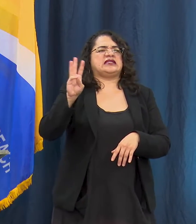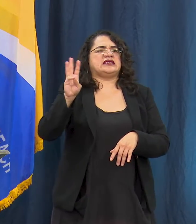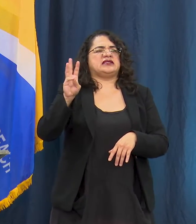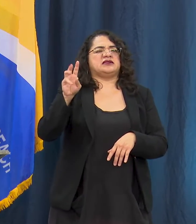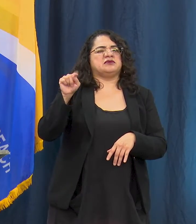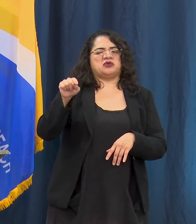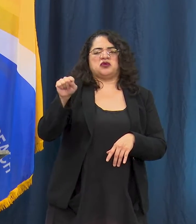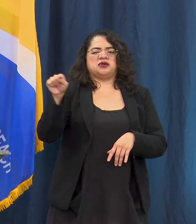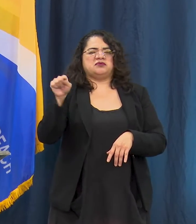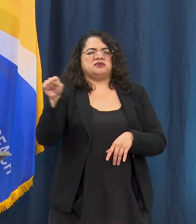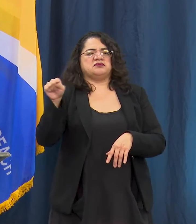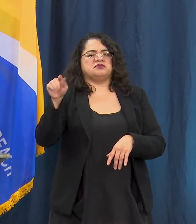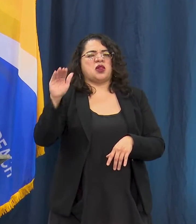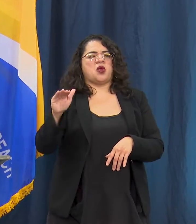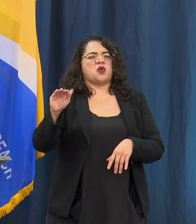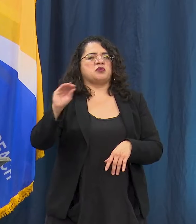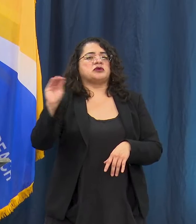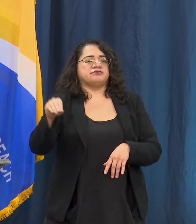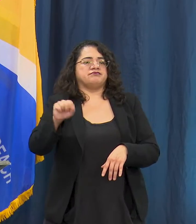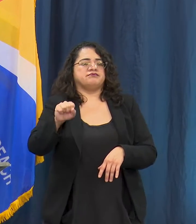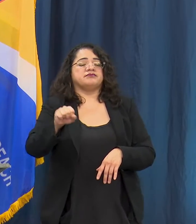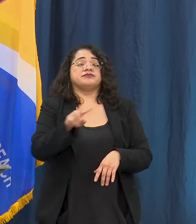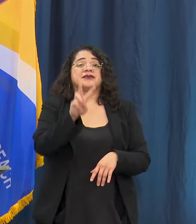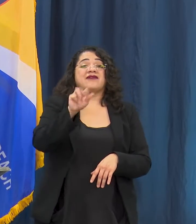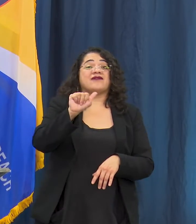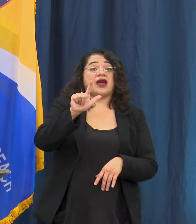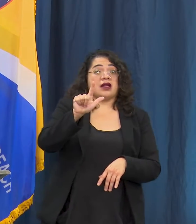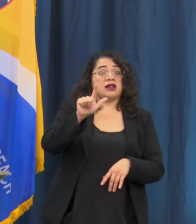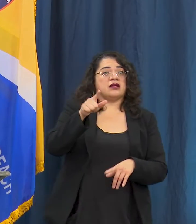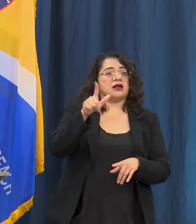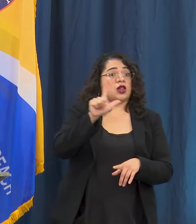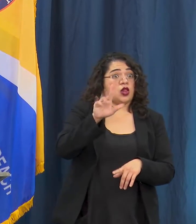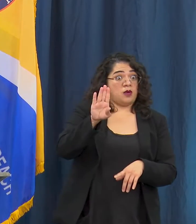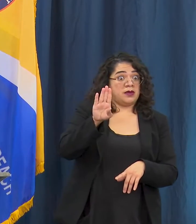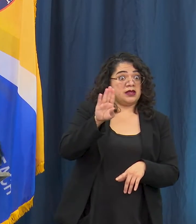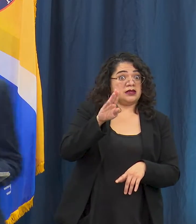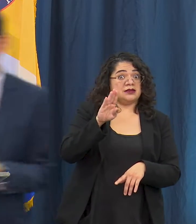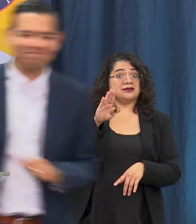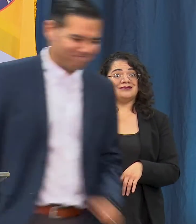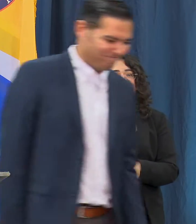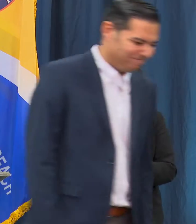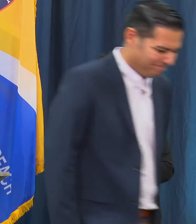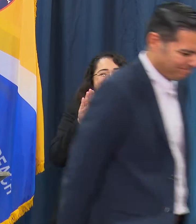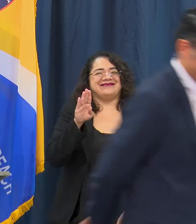Long Beach Post, go ahead Valerie. Hi this is also for Kelly also about